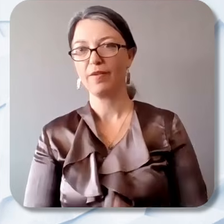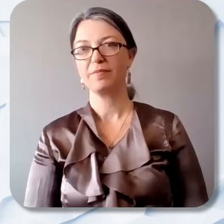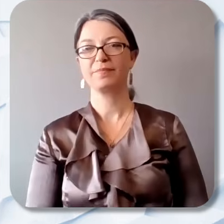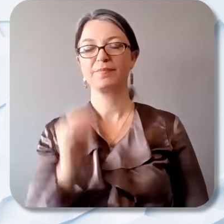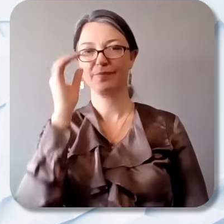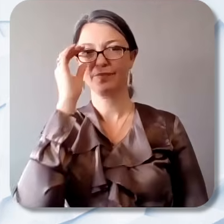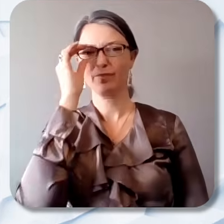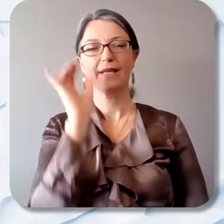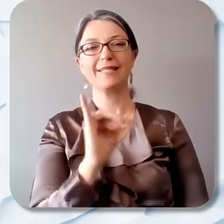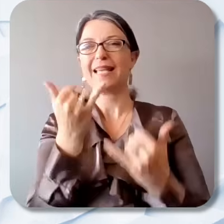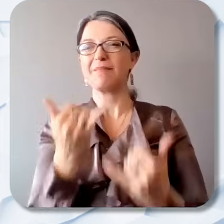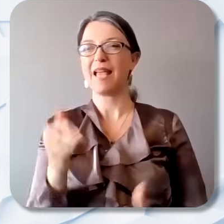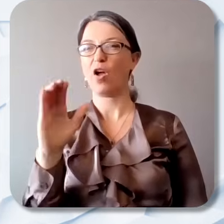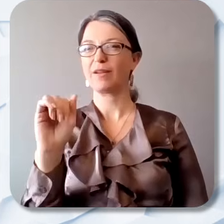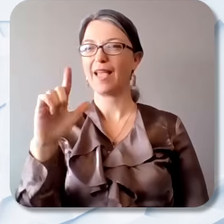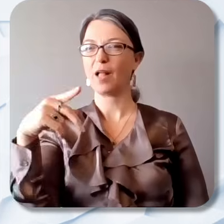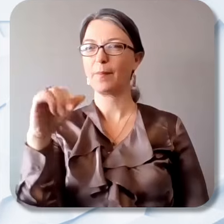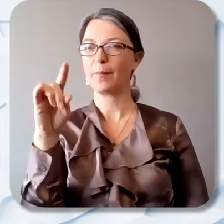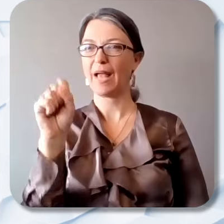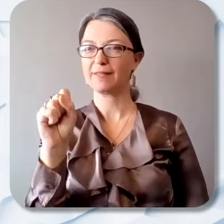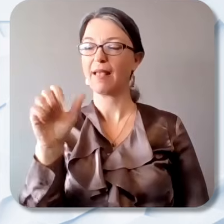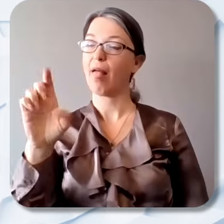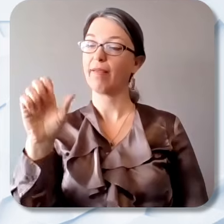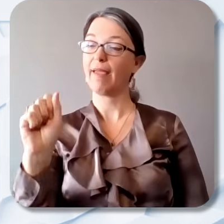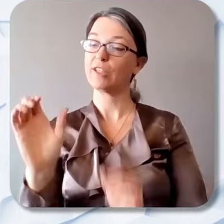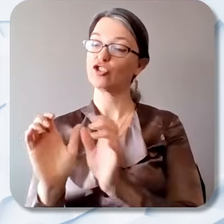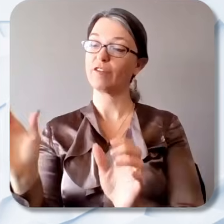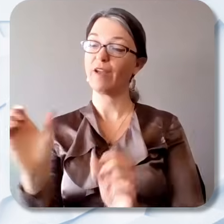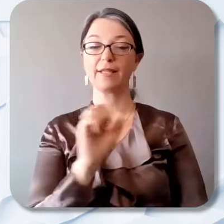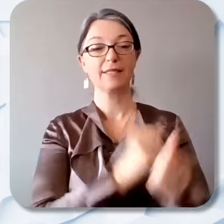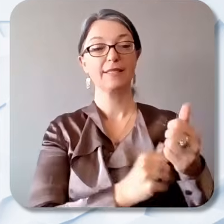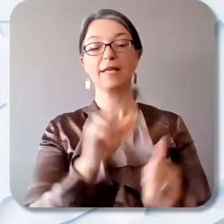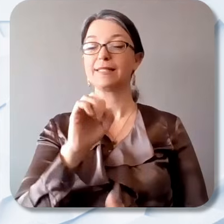do now with CALPADs where the LEA certifies, and then the SELPA certifies.